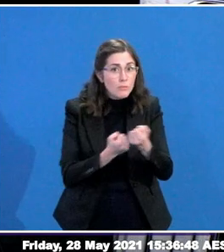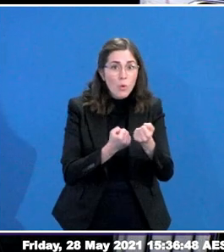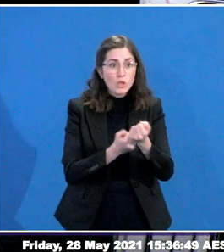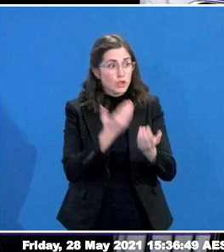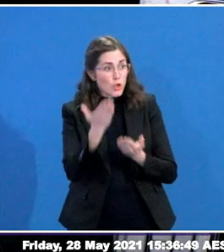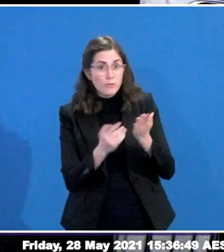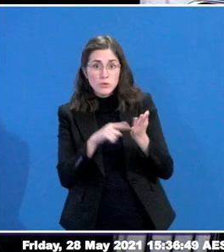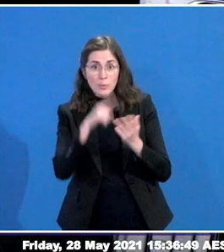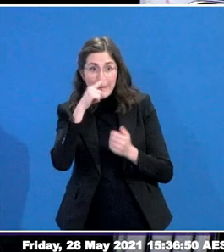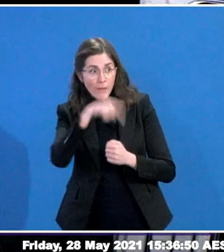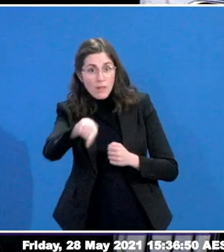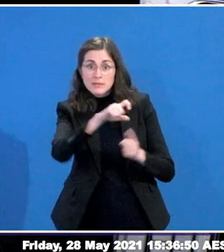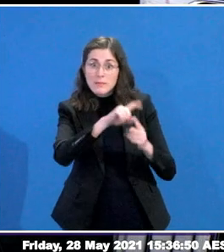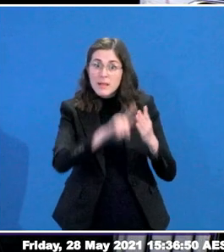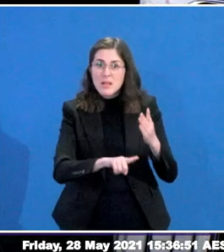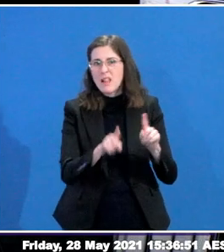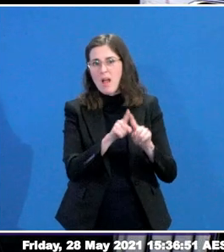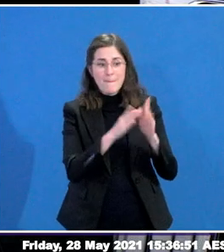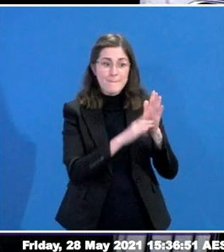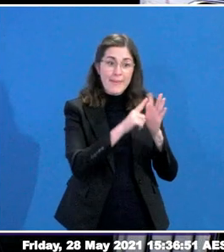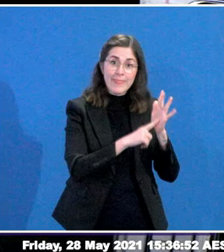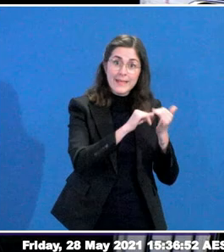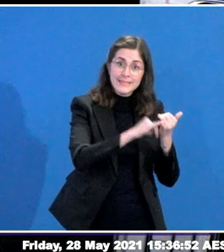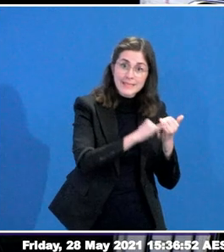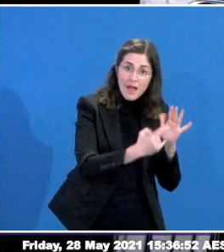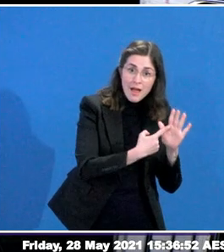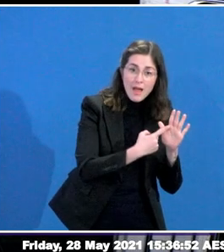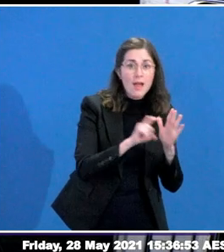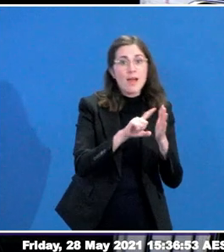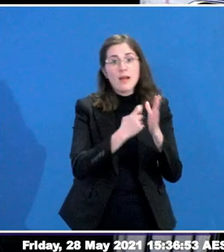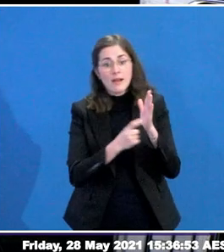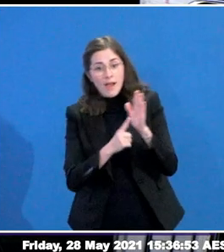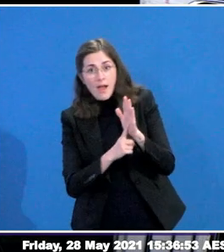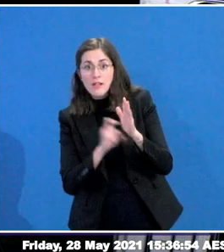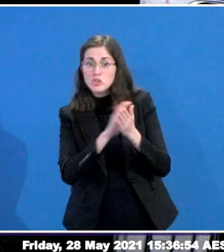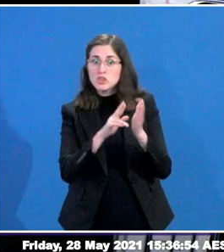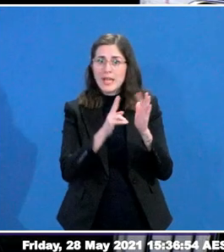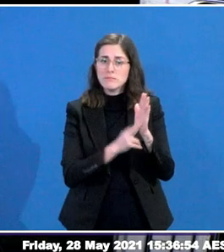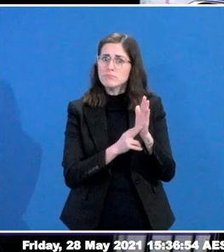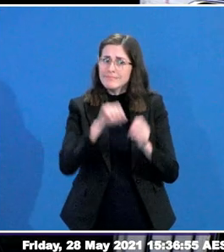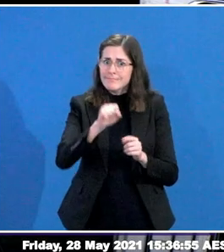disabilities such as Melissa, Carl and Chen presents significant challenges.